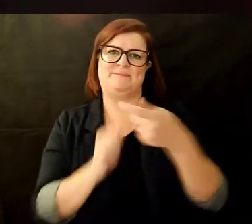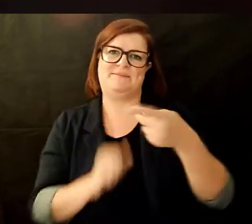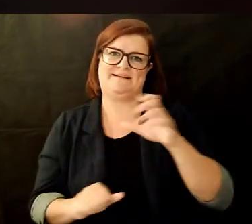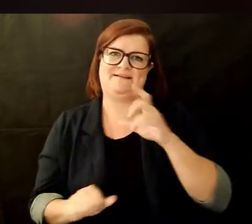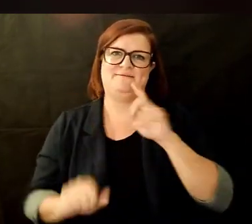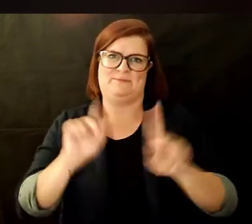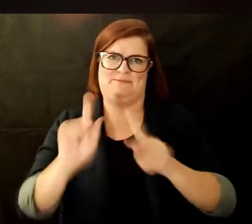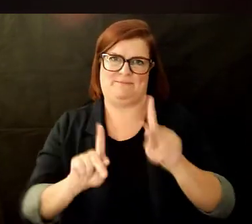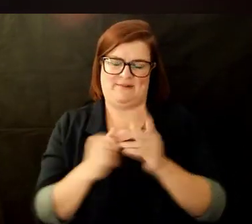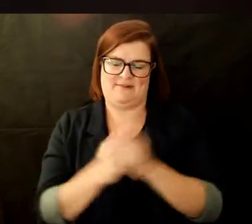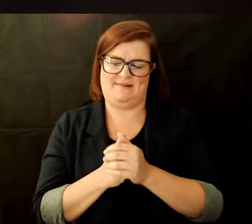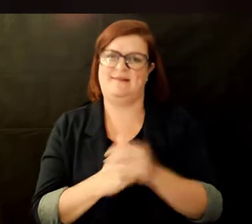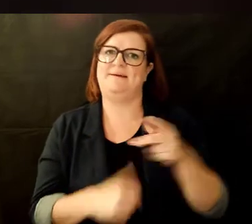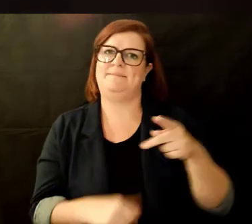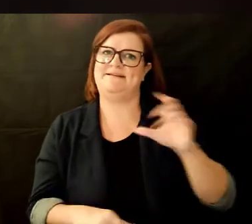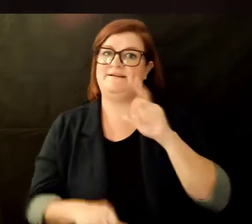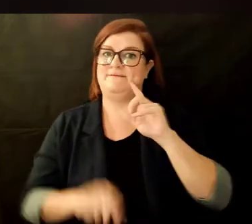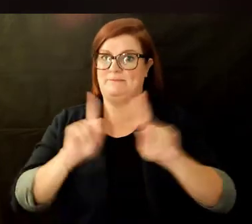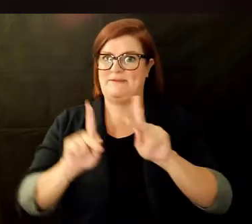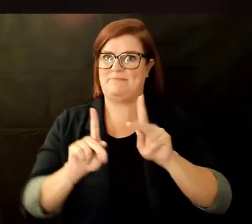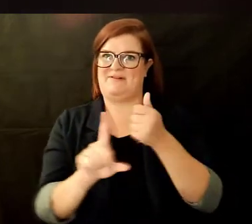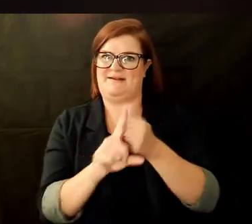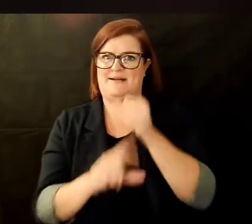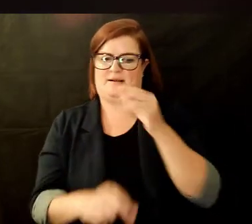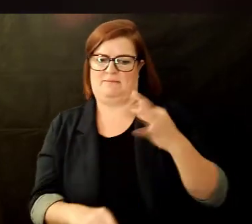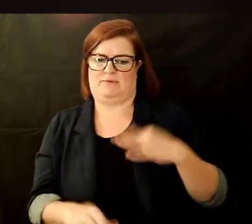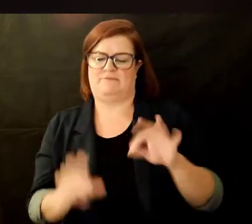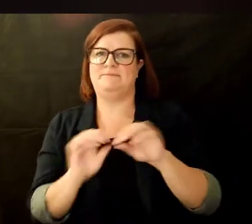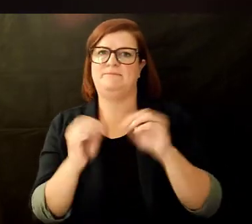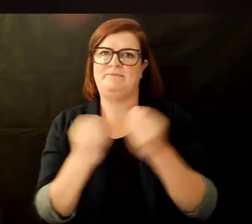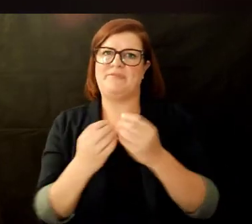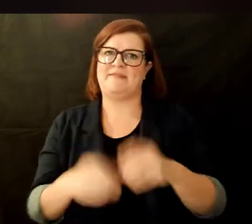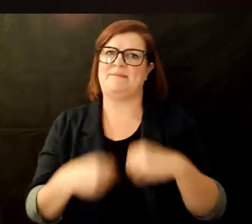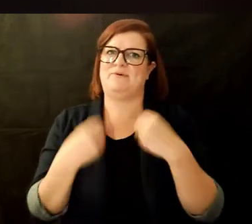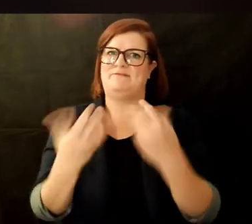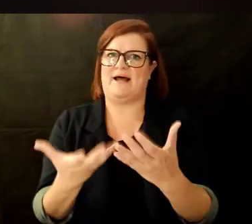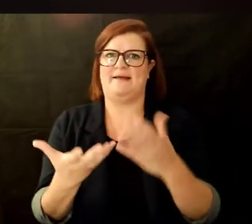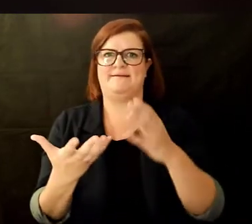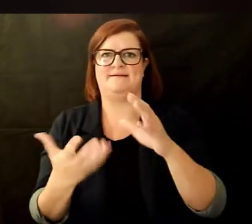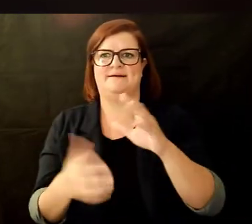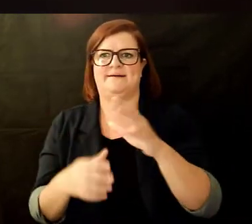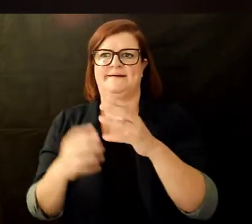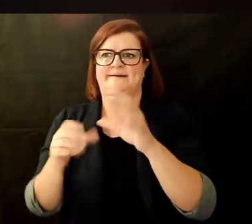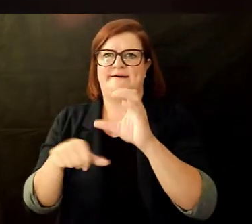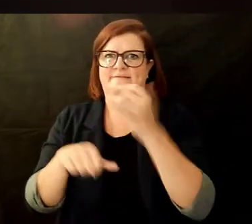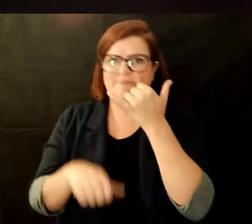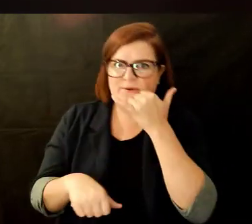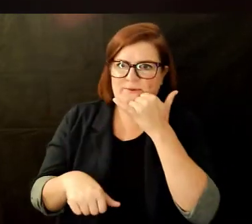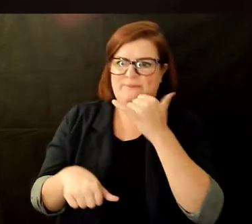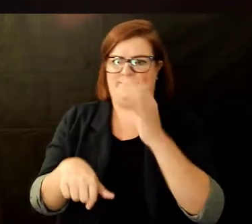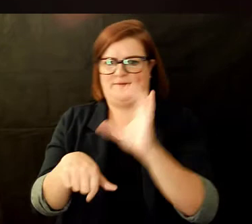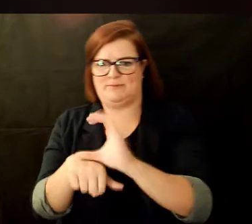And PCs for People is a nonprofit organization that provides devices, computers, and low cost